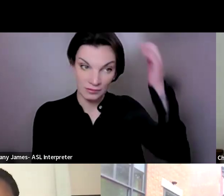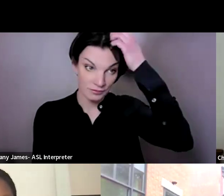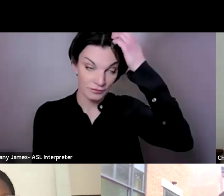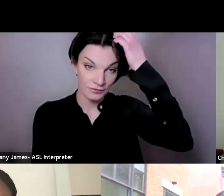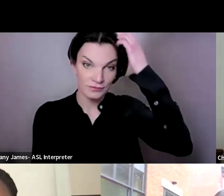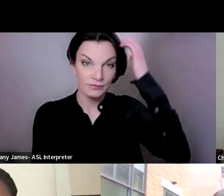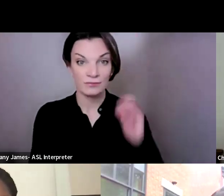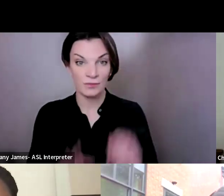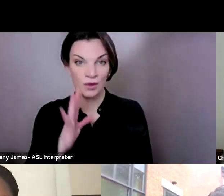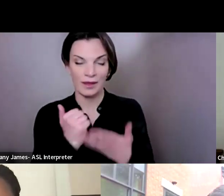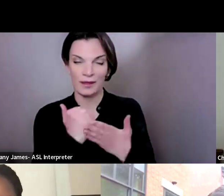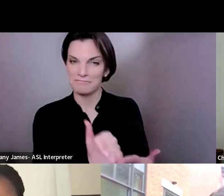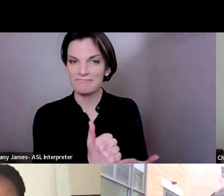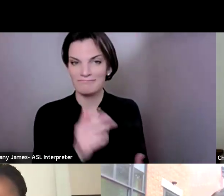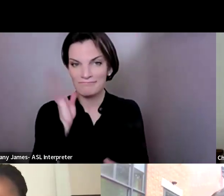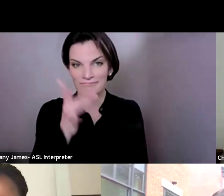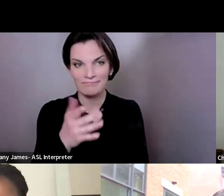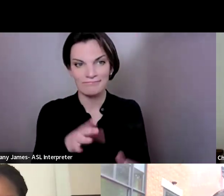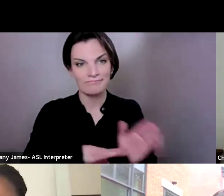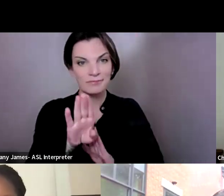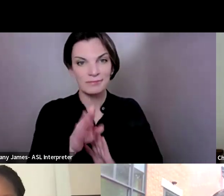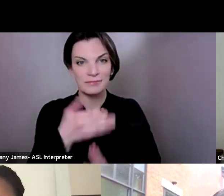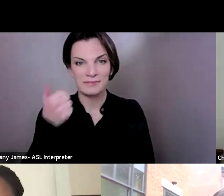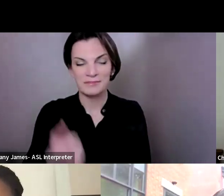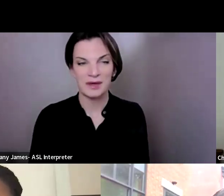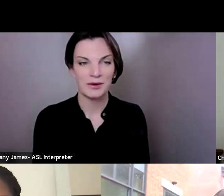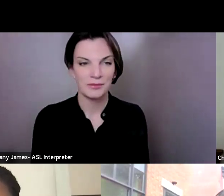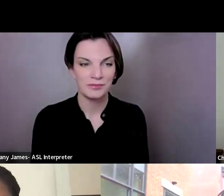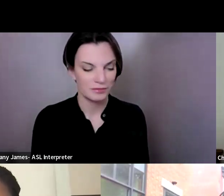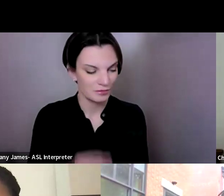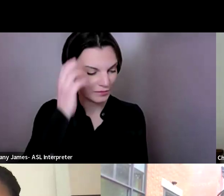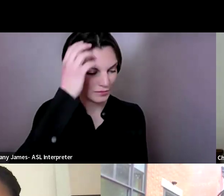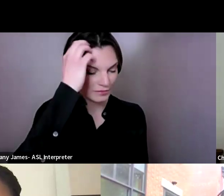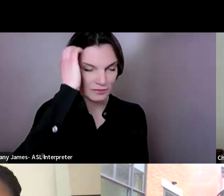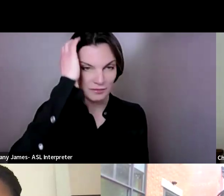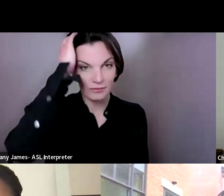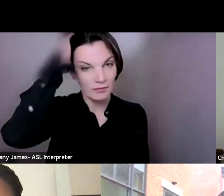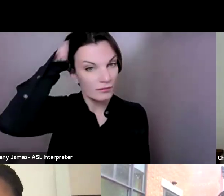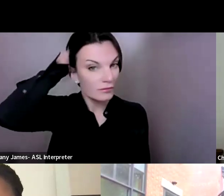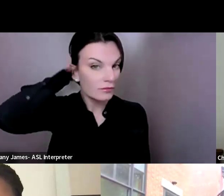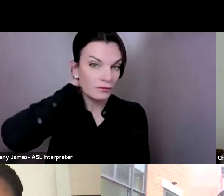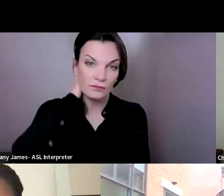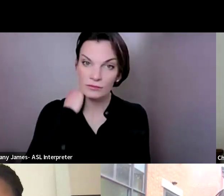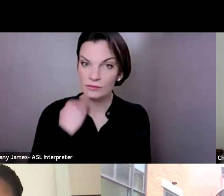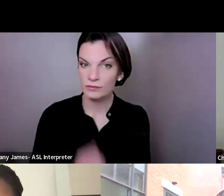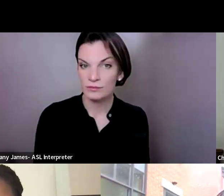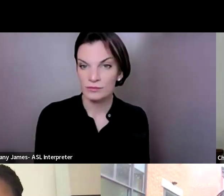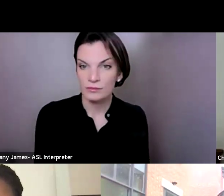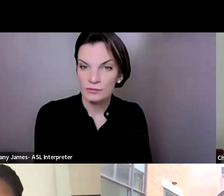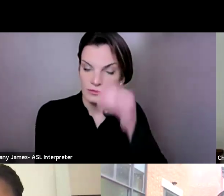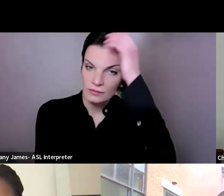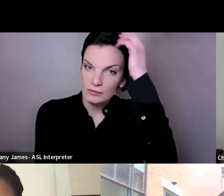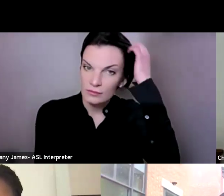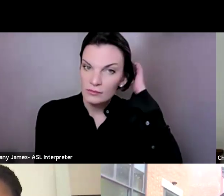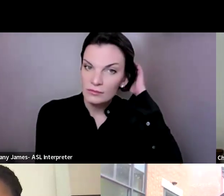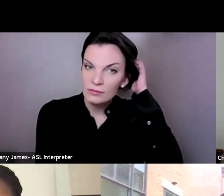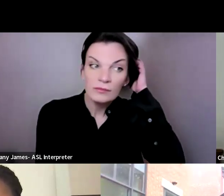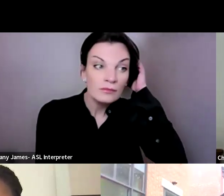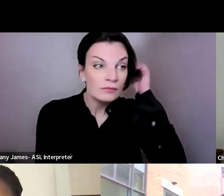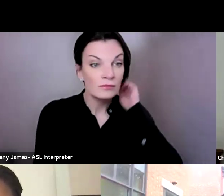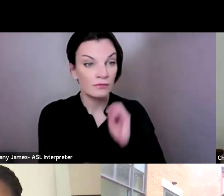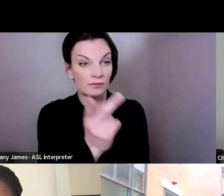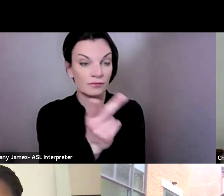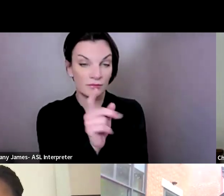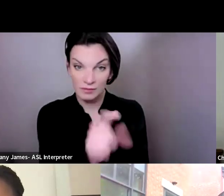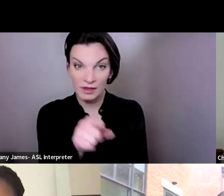well. DEVON: How about you Earl or Chuck? How do we know? What does it look